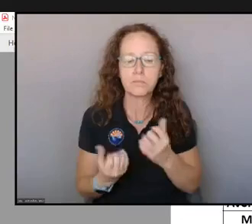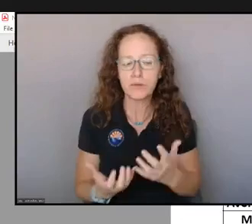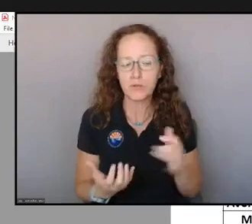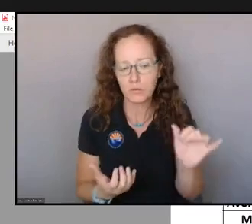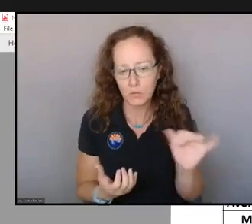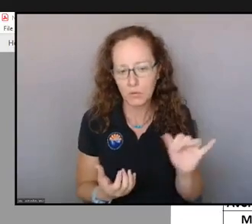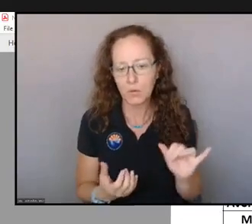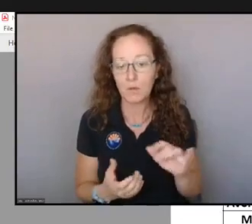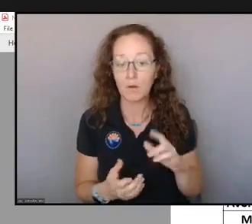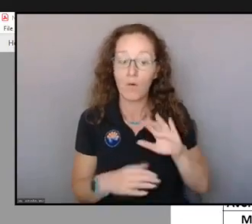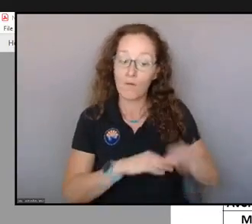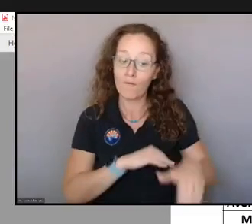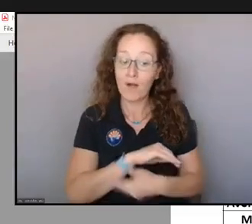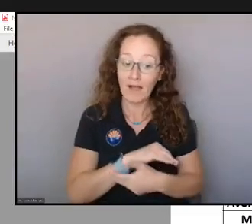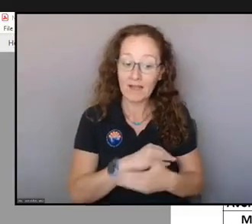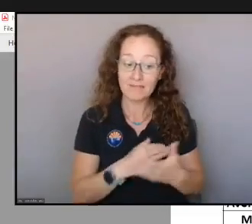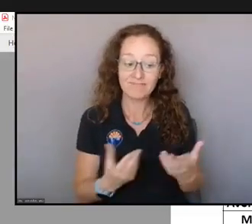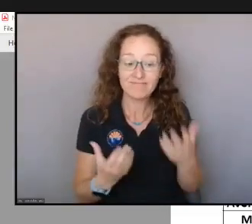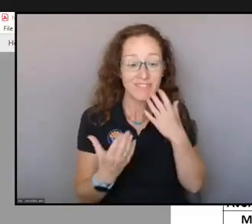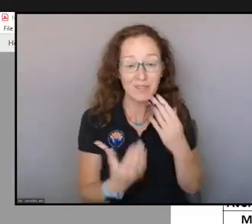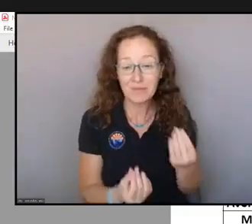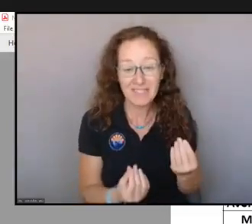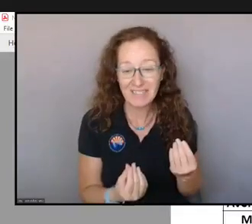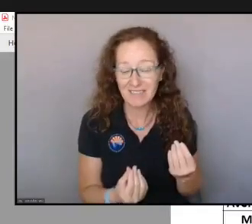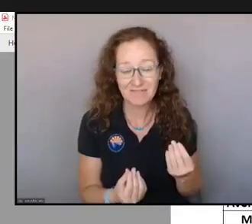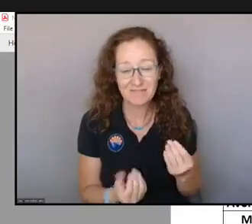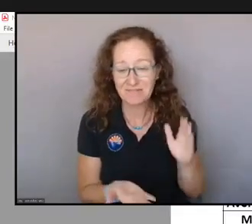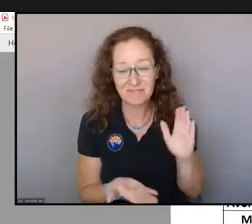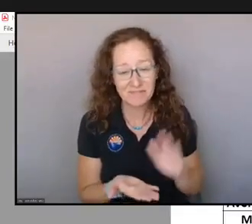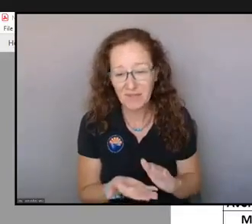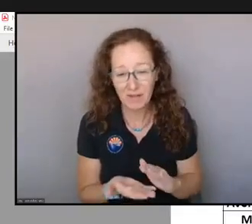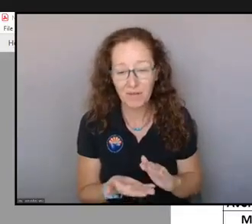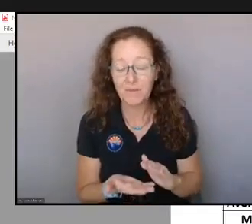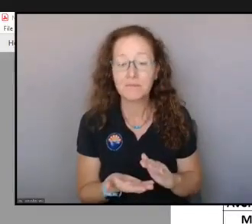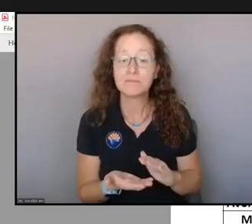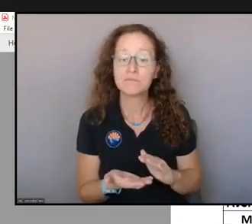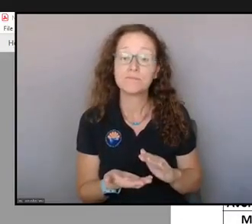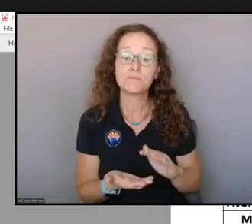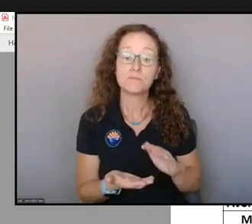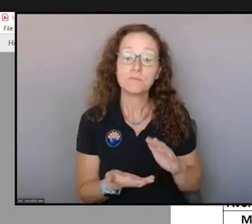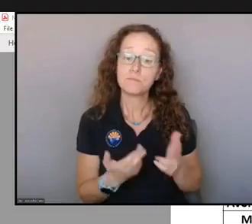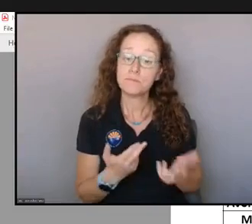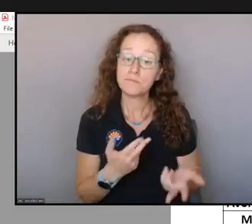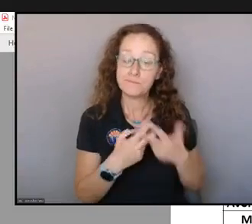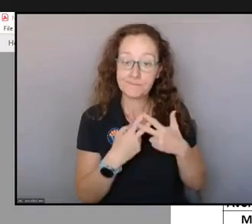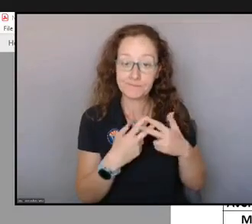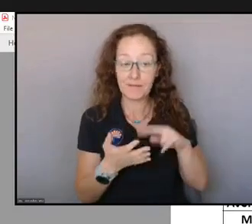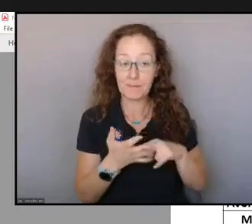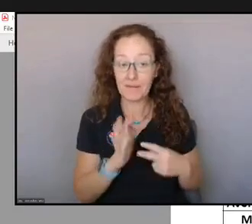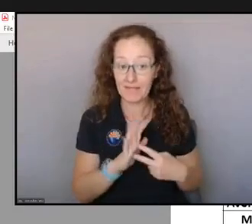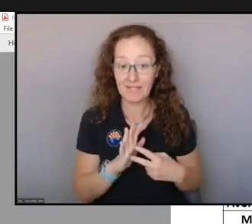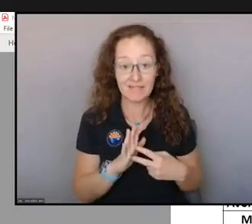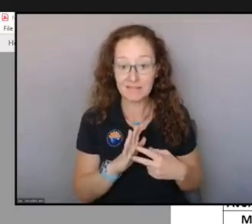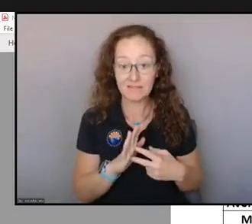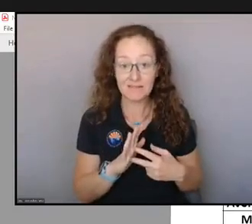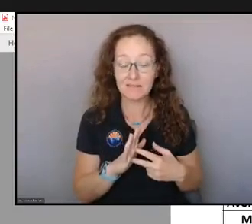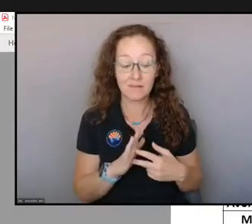WHAT THAT MEANS IS WITH THAT LOW, OVERNIGHT HUMIDITY RECOVERY, THAT THE FUELS DON'T MOISTEN UP.